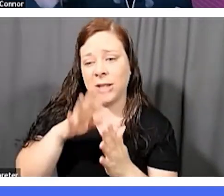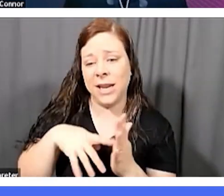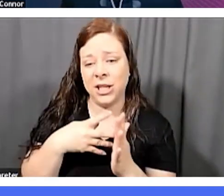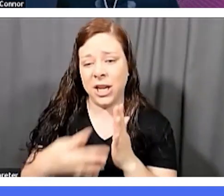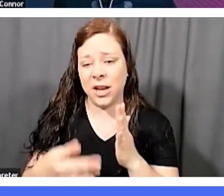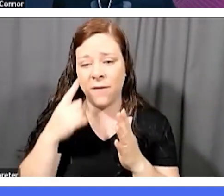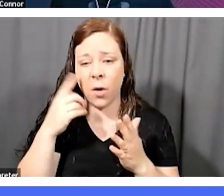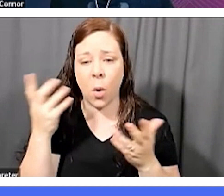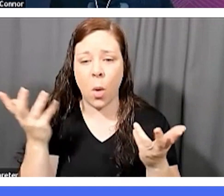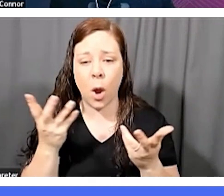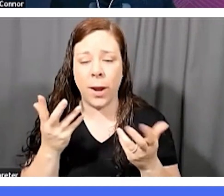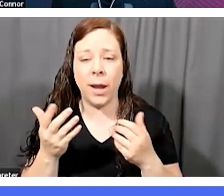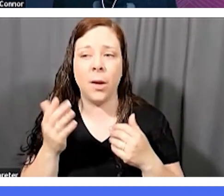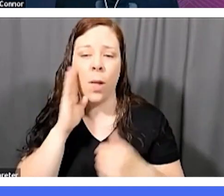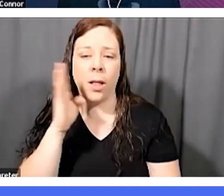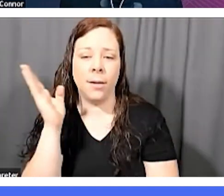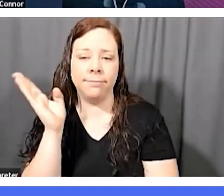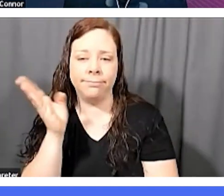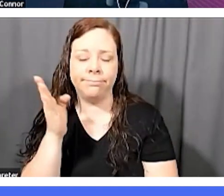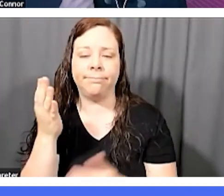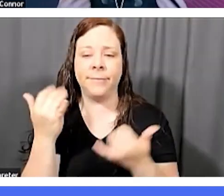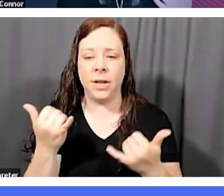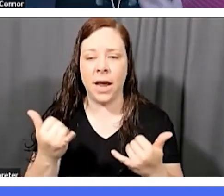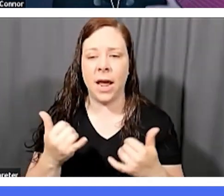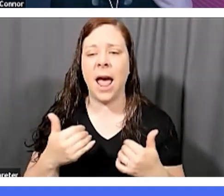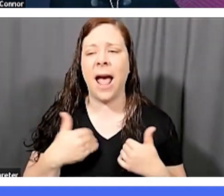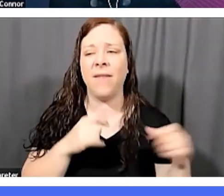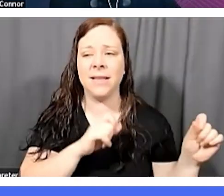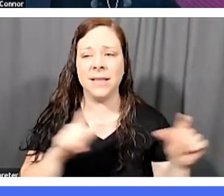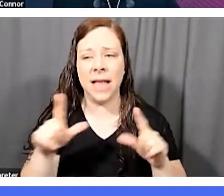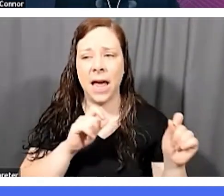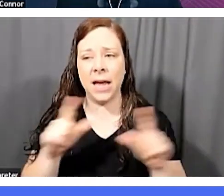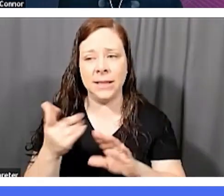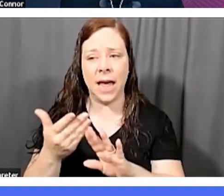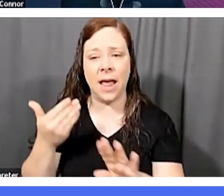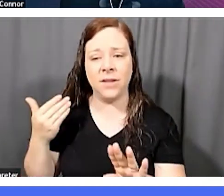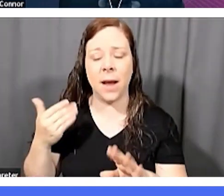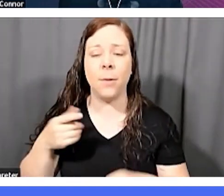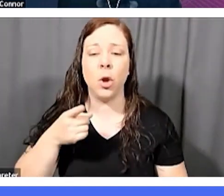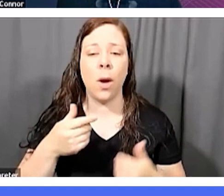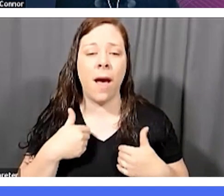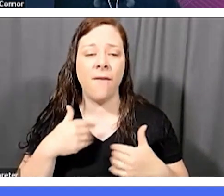You have the slides ahead of time. You have content that is available to you to know that,